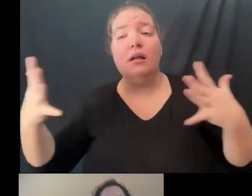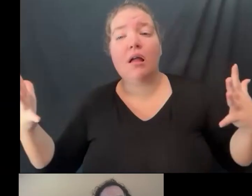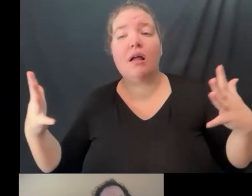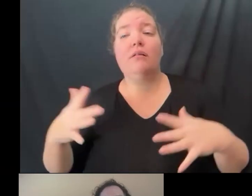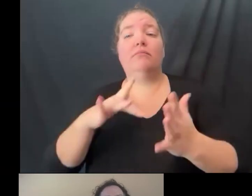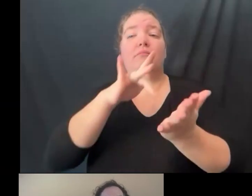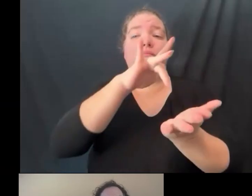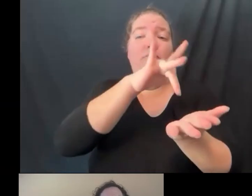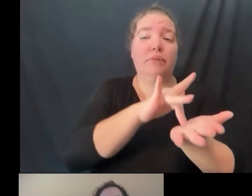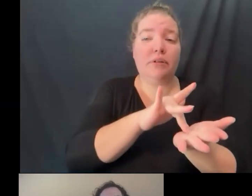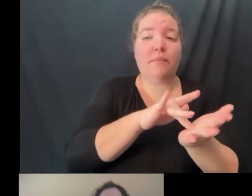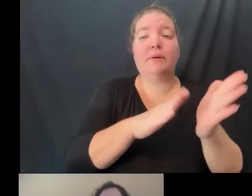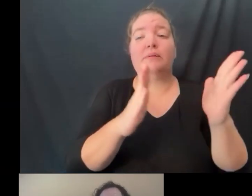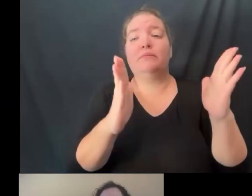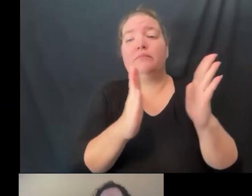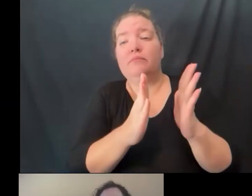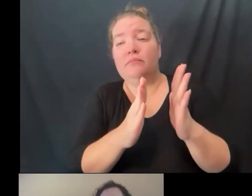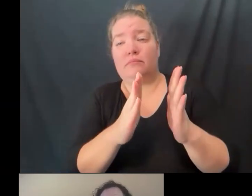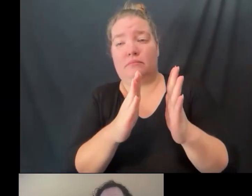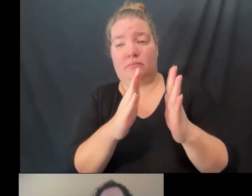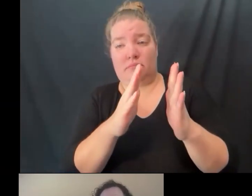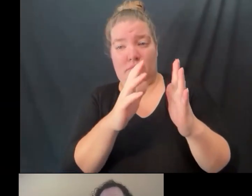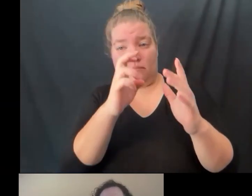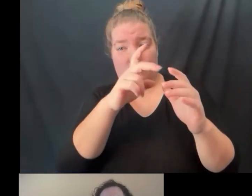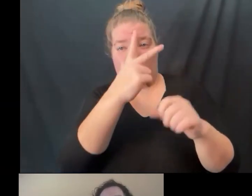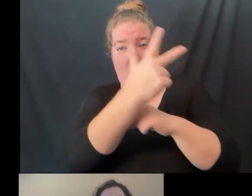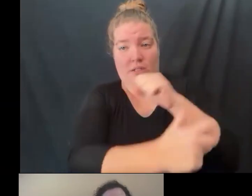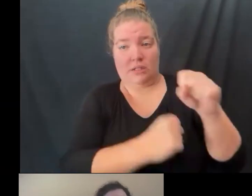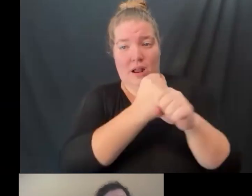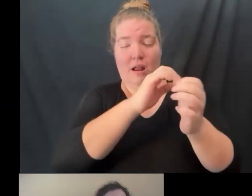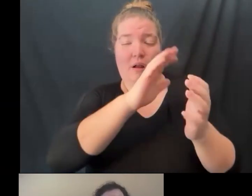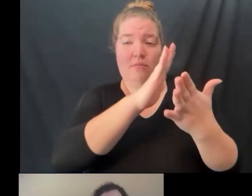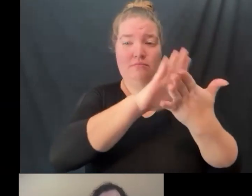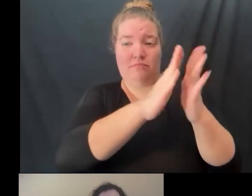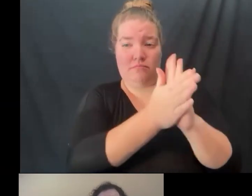Whereas if you're large or medium-sized businesses, then you get three years rather than two years.